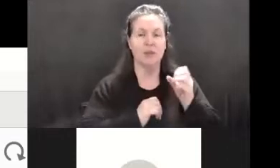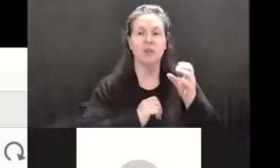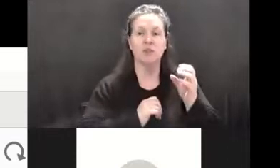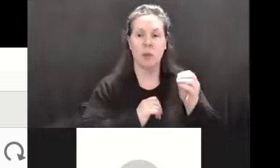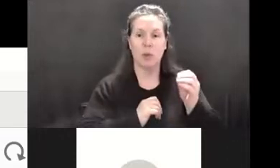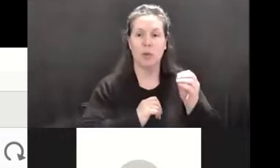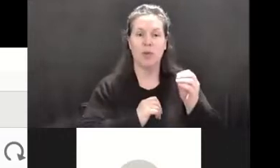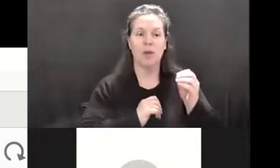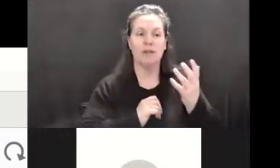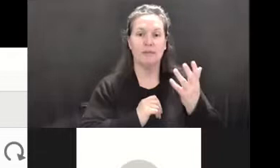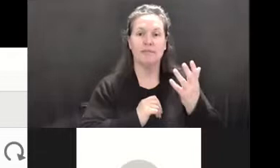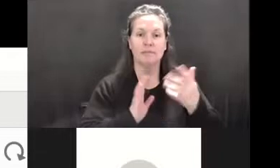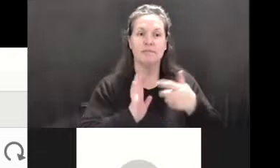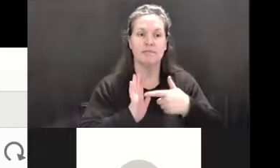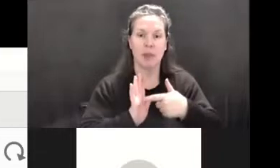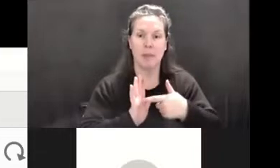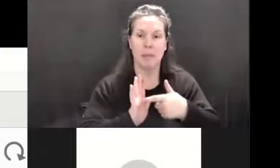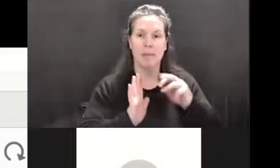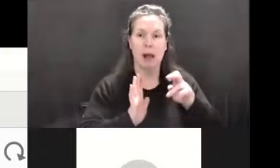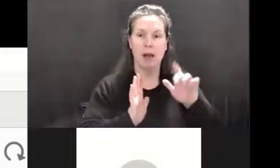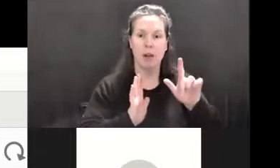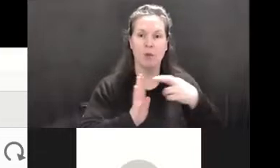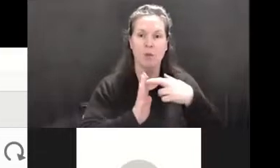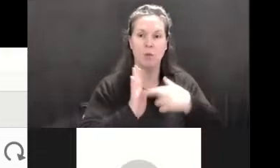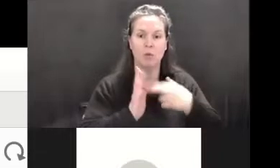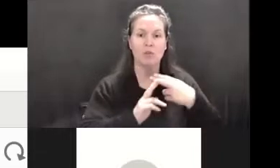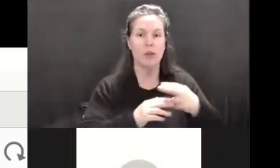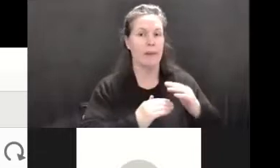The model roles, which are also known as minimum standards,